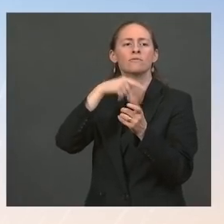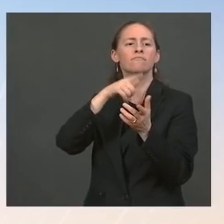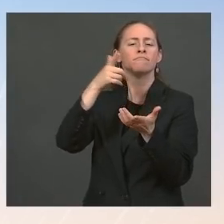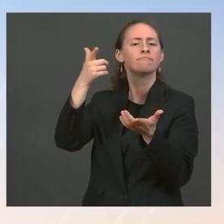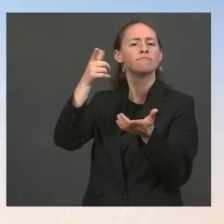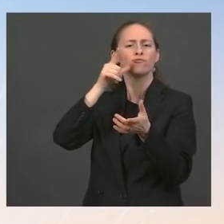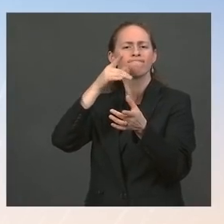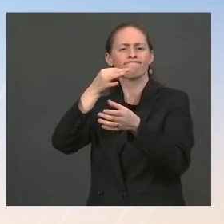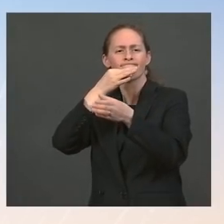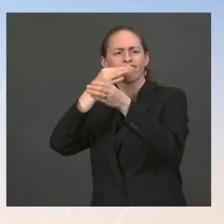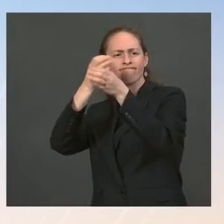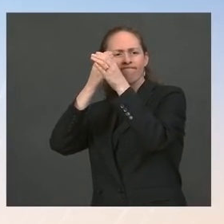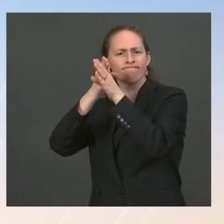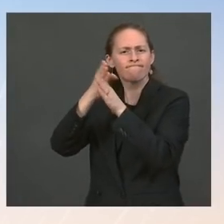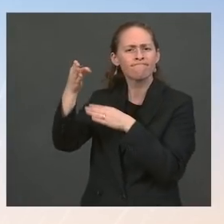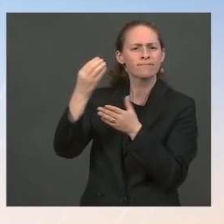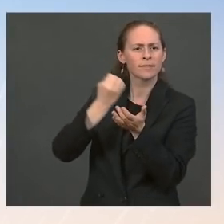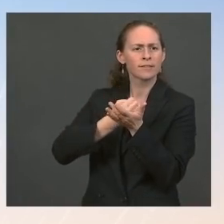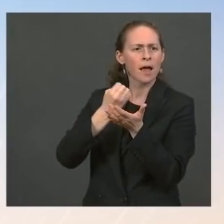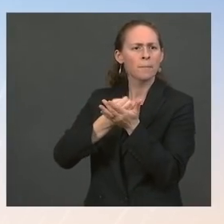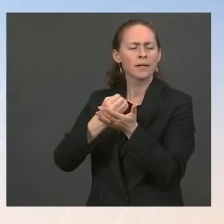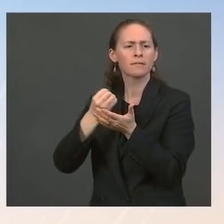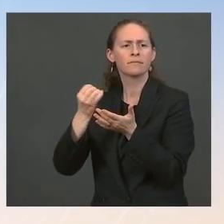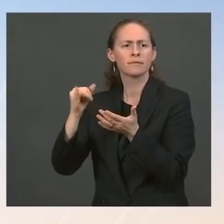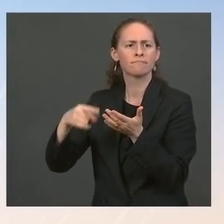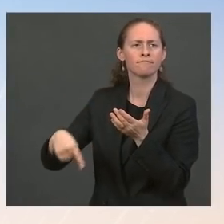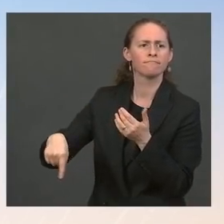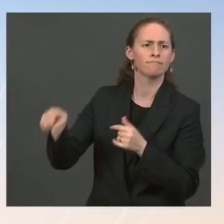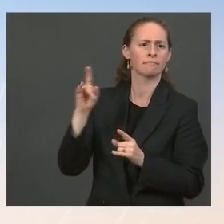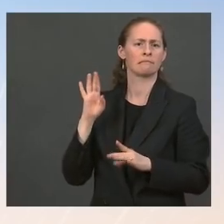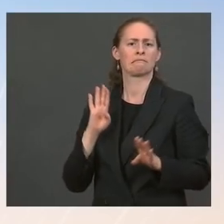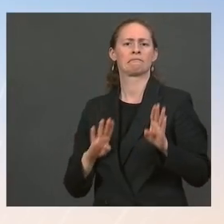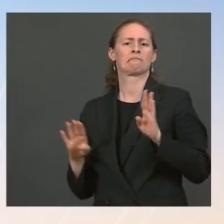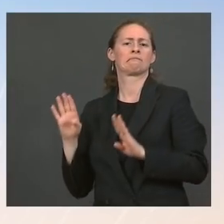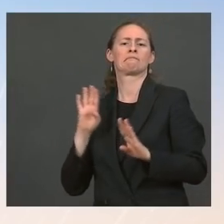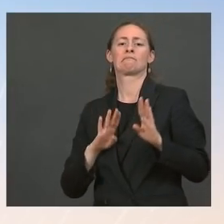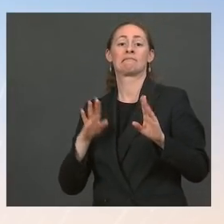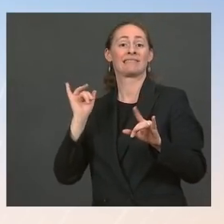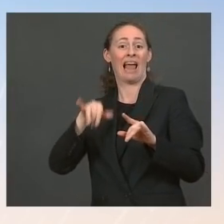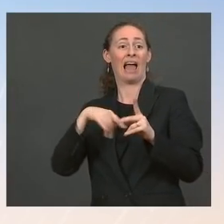one of the concerns that they have with means testing is that you could lock in some of this inequality